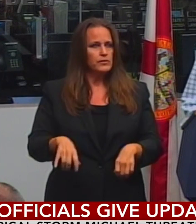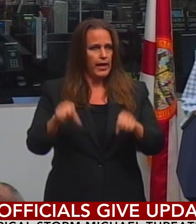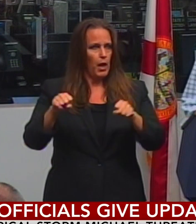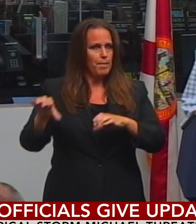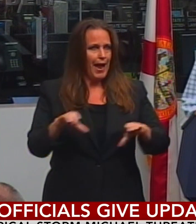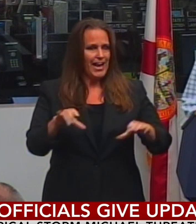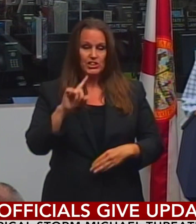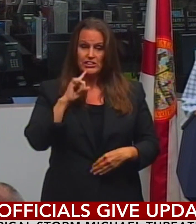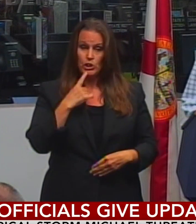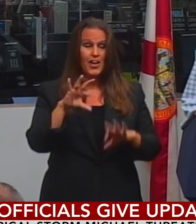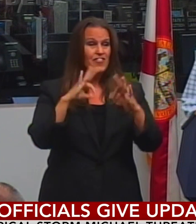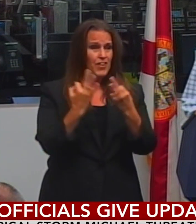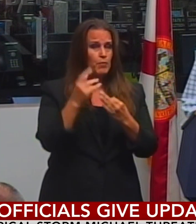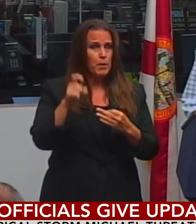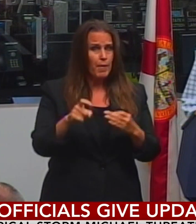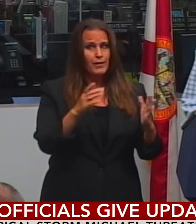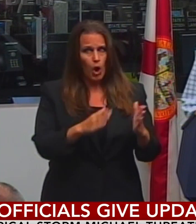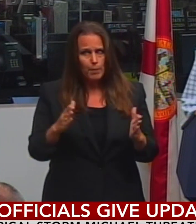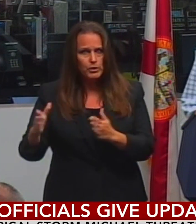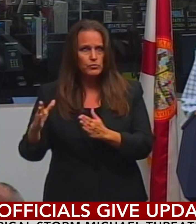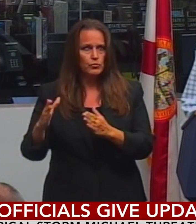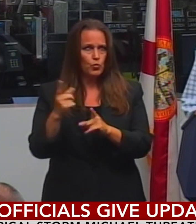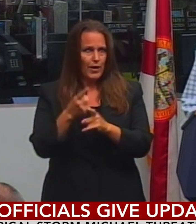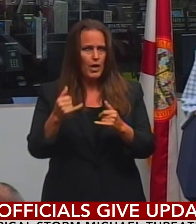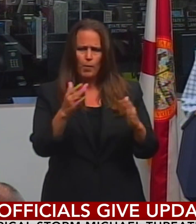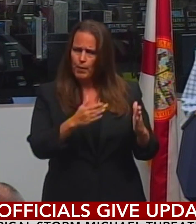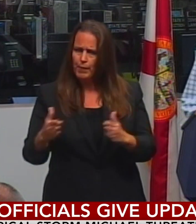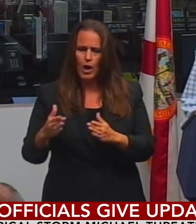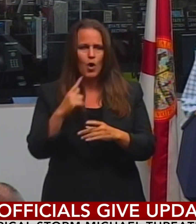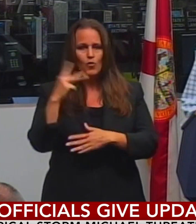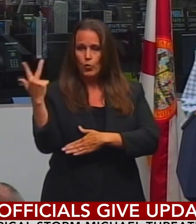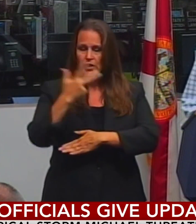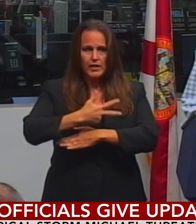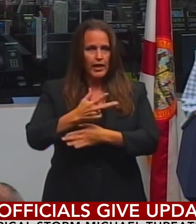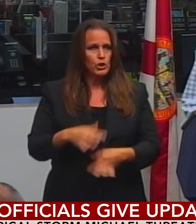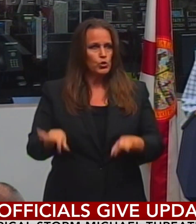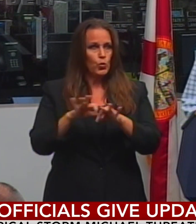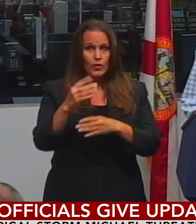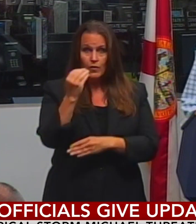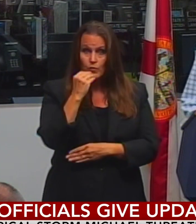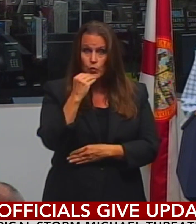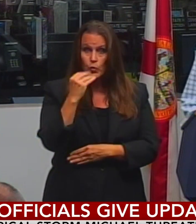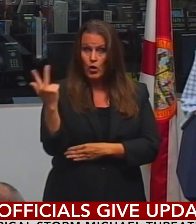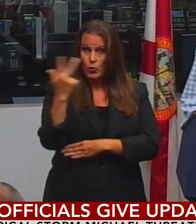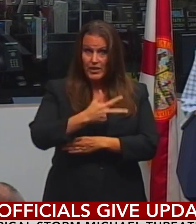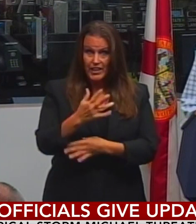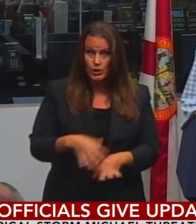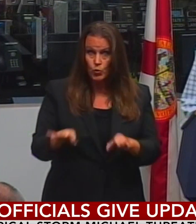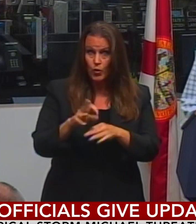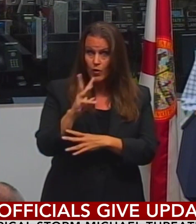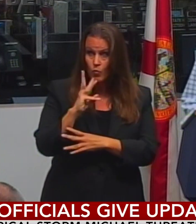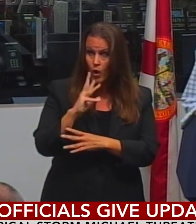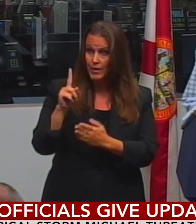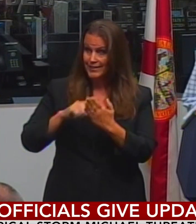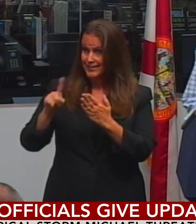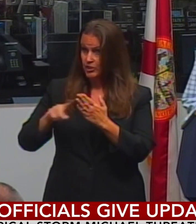AND LIFE THREATENING, WHICH IS WHY WE HAVE TO TAKE THIS VERY SERIOUSLY. FAMILIES SHOULD TAKE THE OPPORTUNITY TO GET THREE DAYS OF FOOD AND WATER AND MAKE SURE